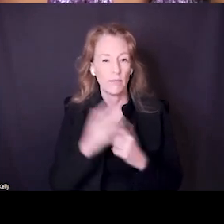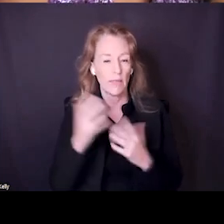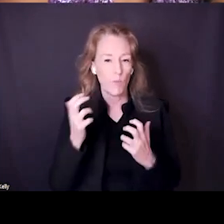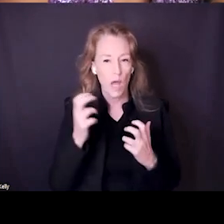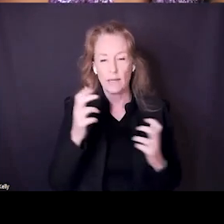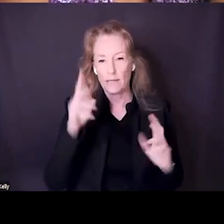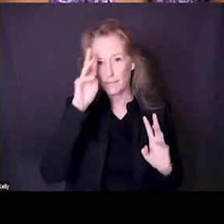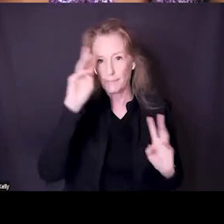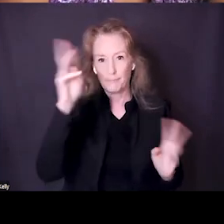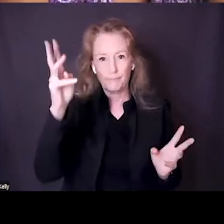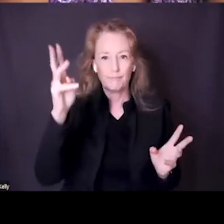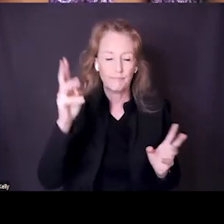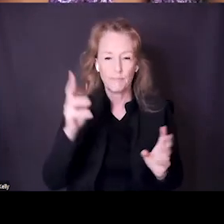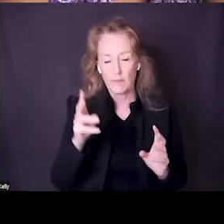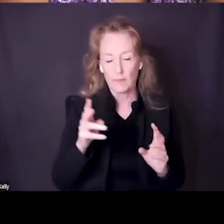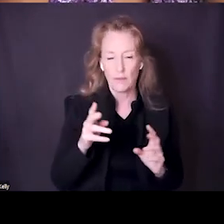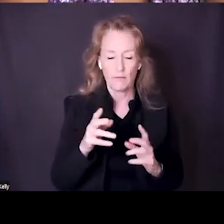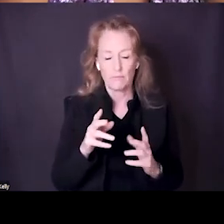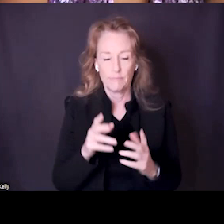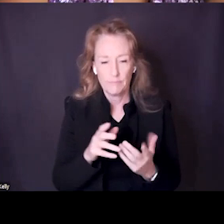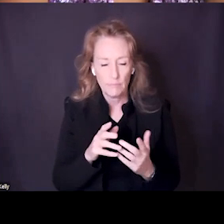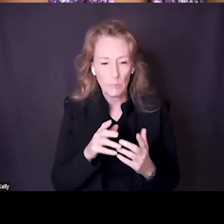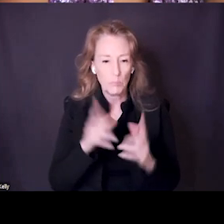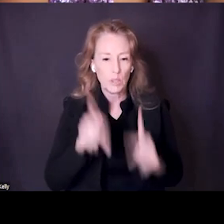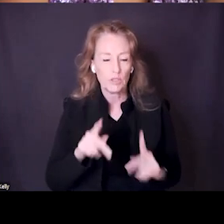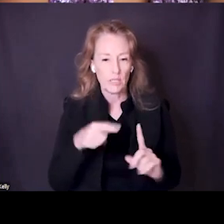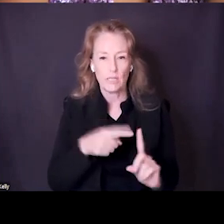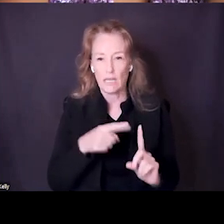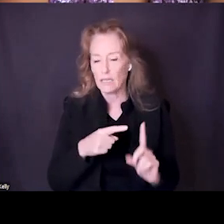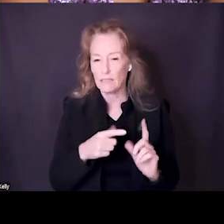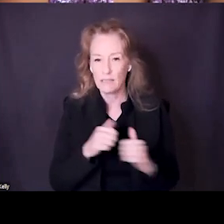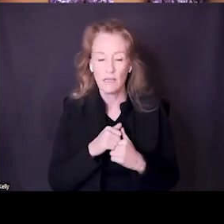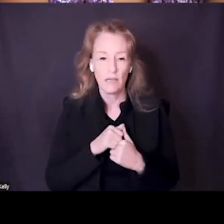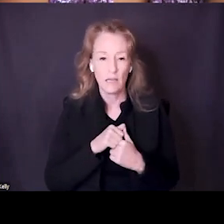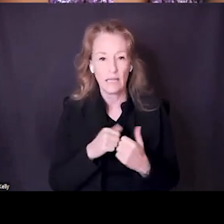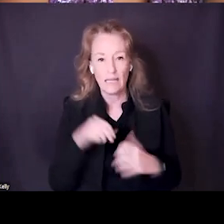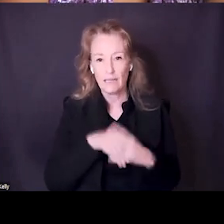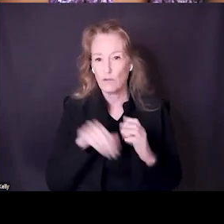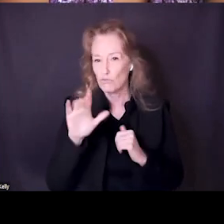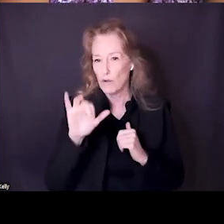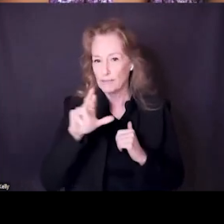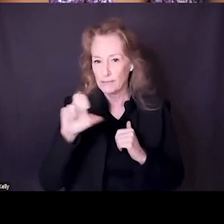SUICIDE AND SUBSTANCE ABUSE DISORDER AND INTOXICATION WITHDRAWAL